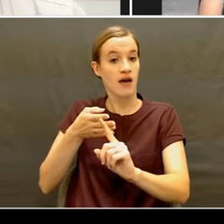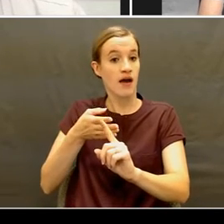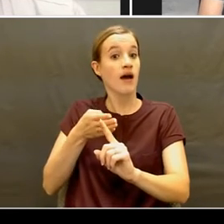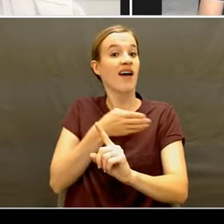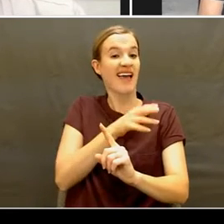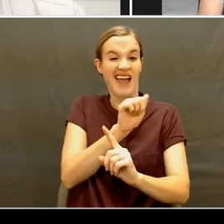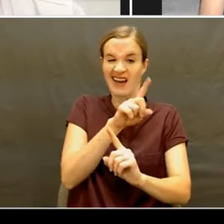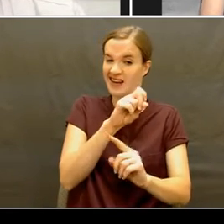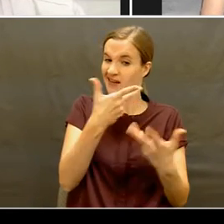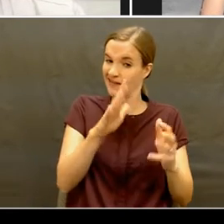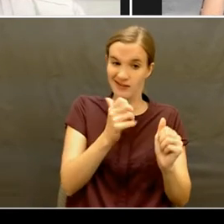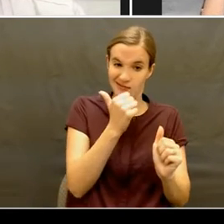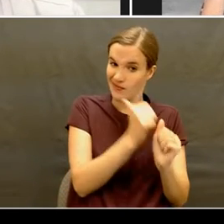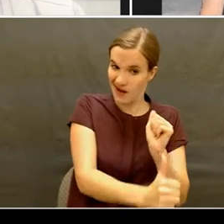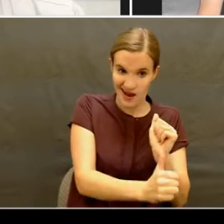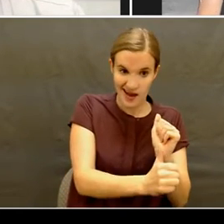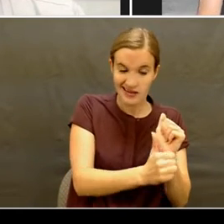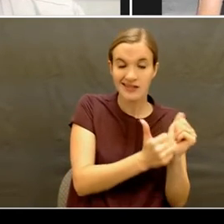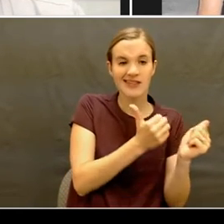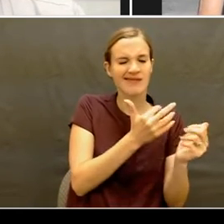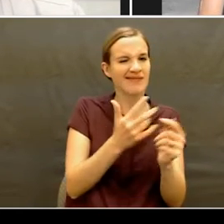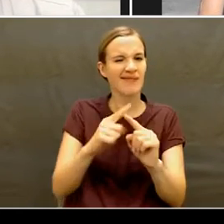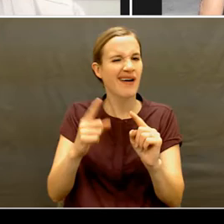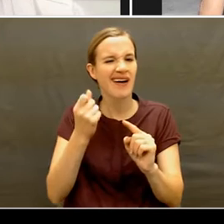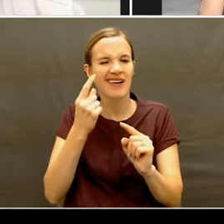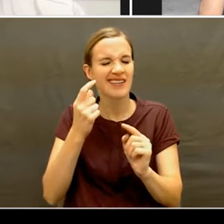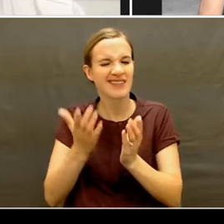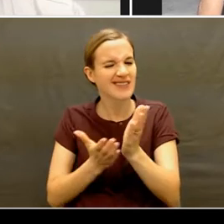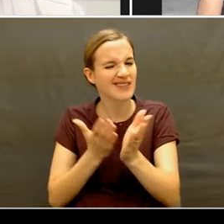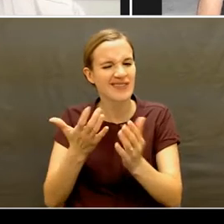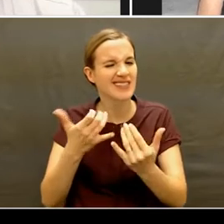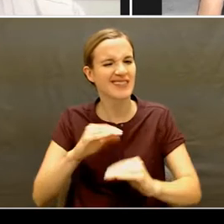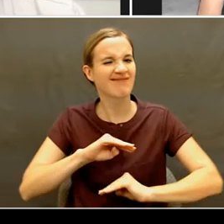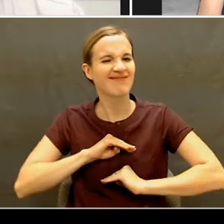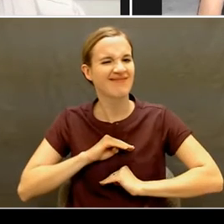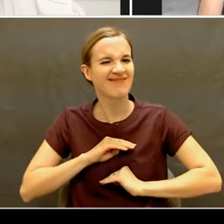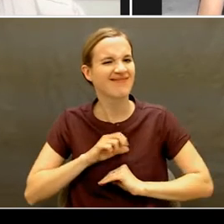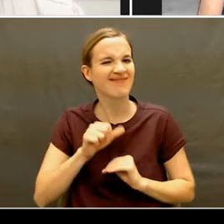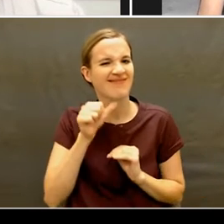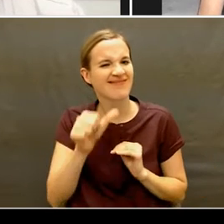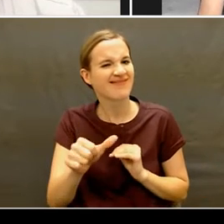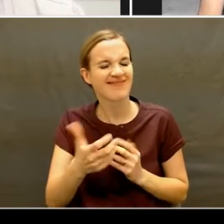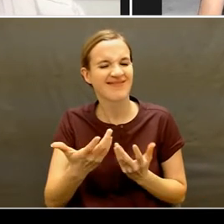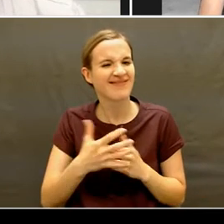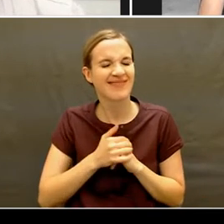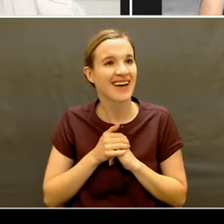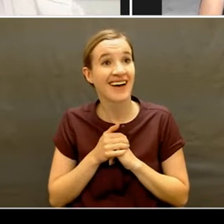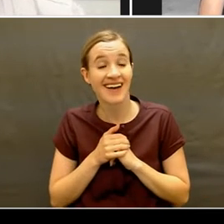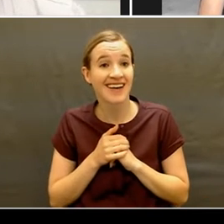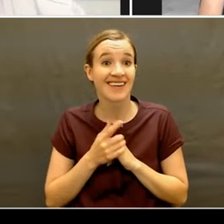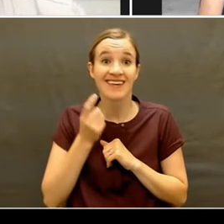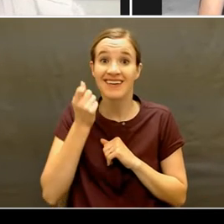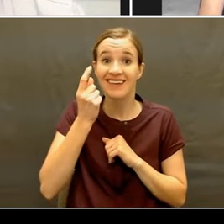was a big thing. [chuckles] If you didn't have services, you could never get out of, out of a